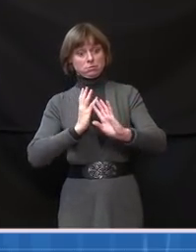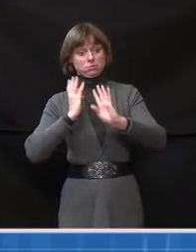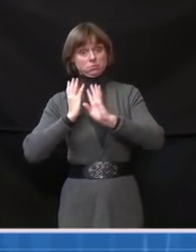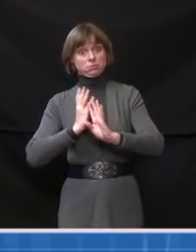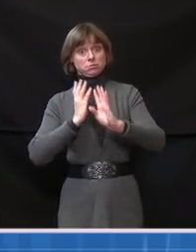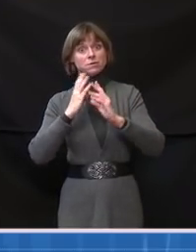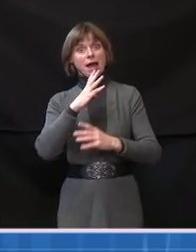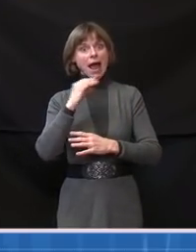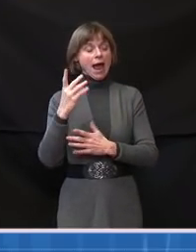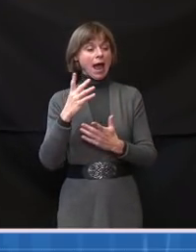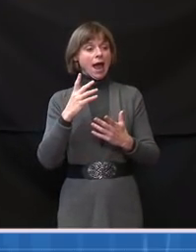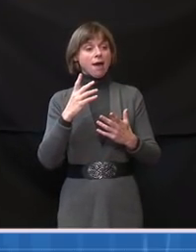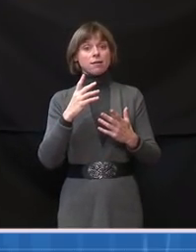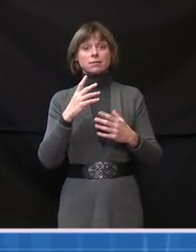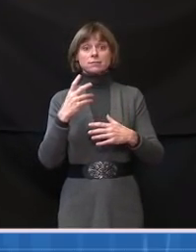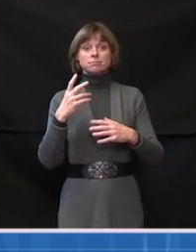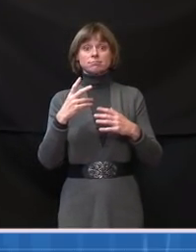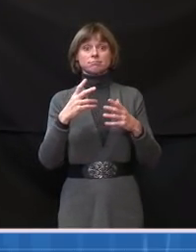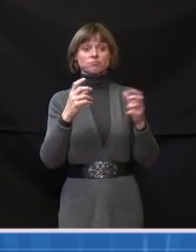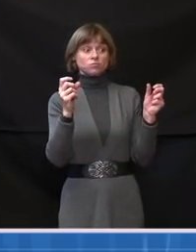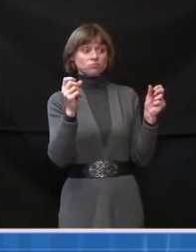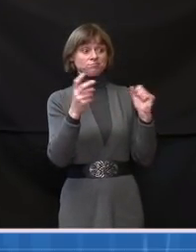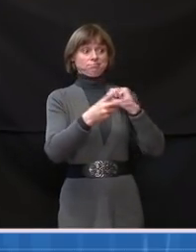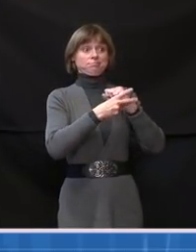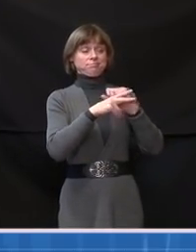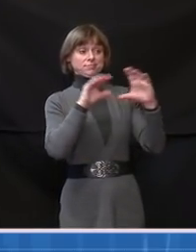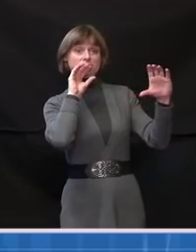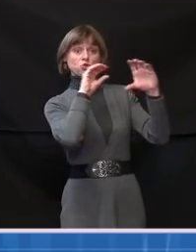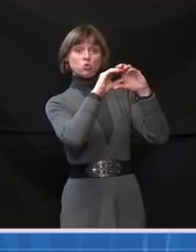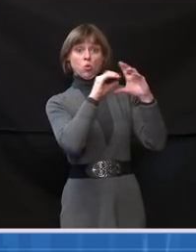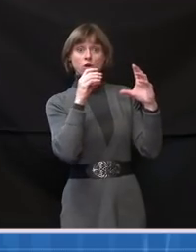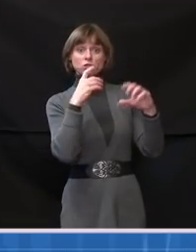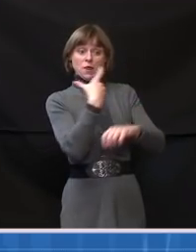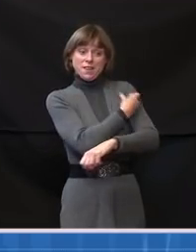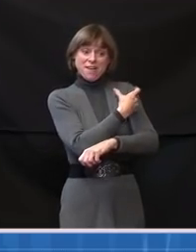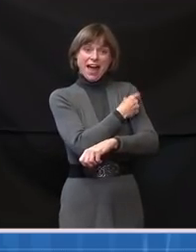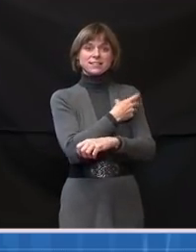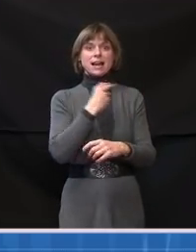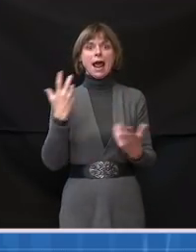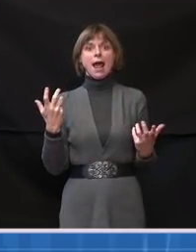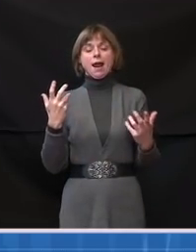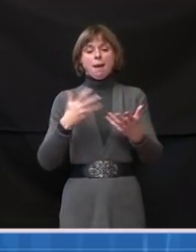and with a mix of urban and rural. So the prioritization is still going to be